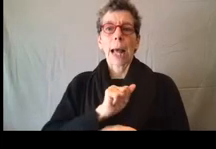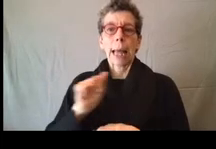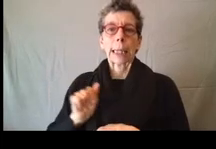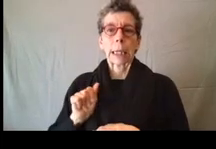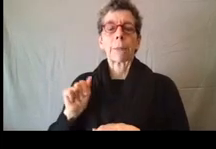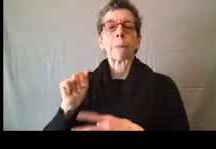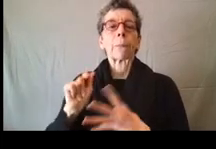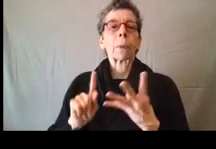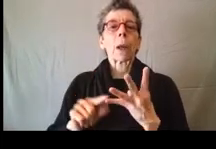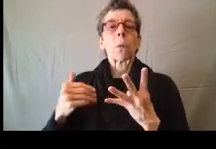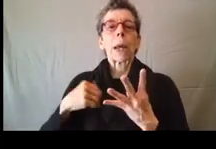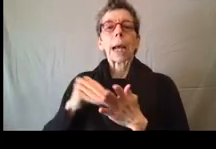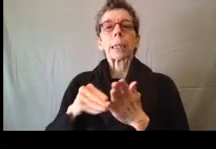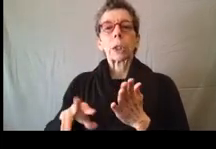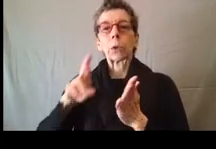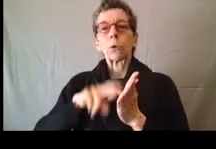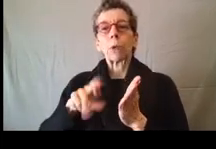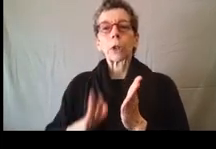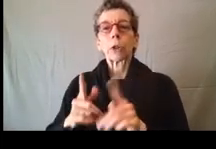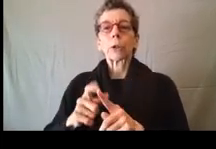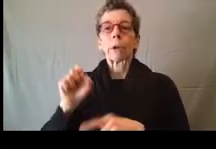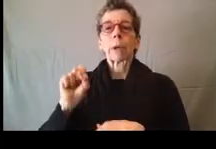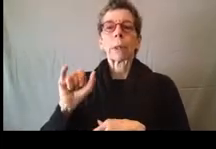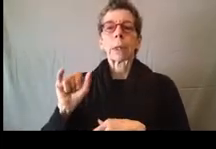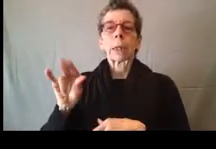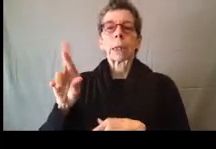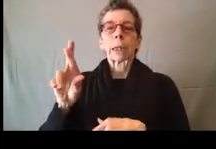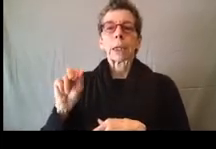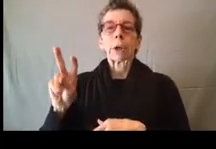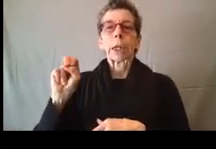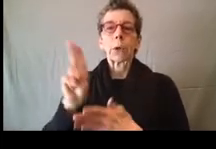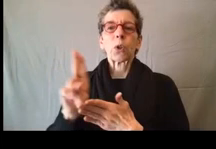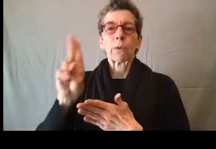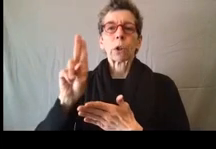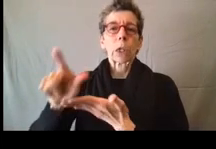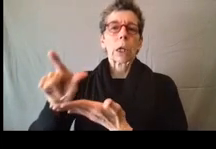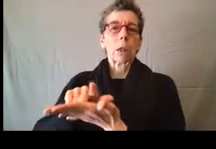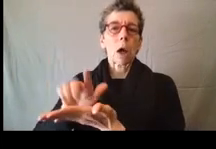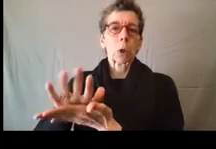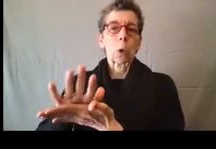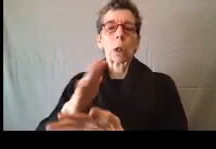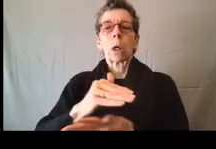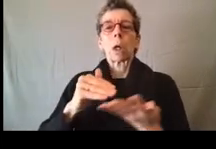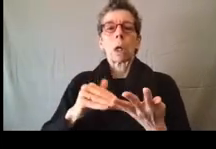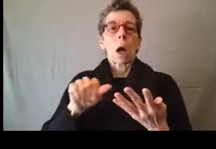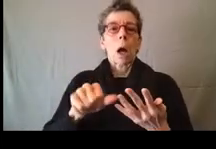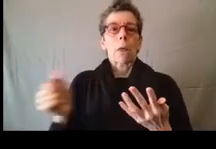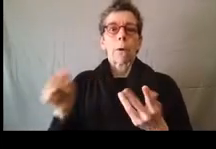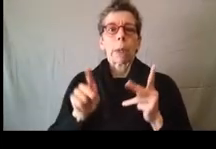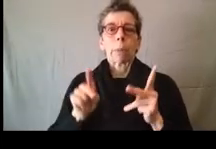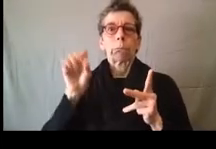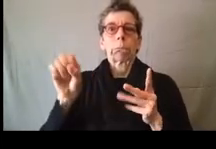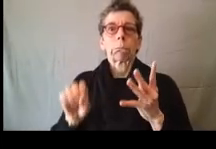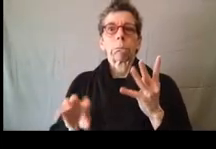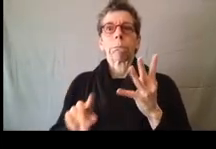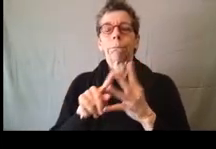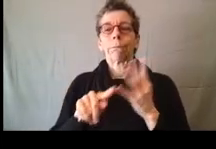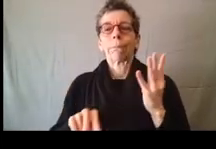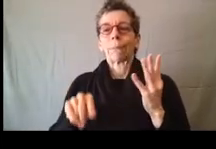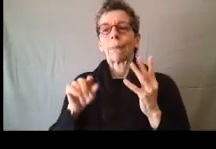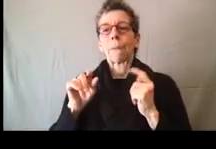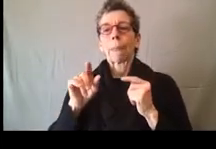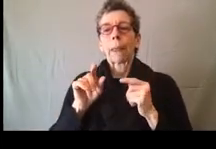researchers at Syracuse University, College of Law Annette Goodman, Mary and